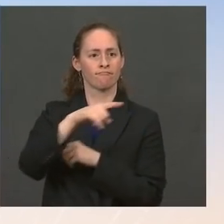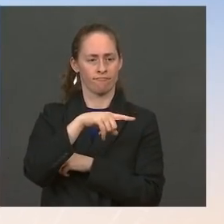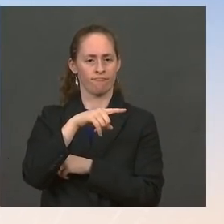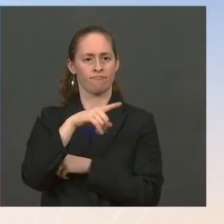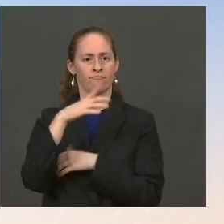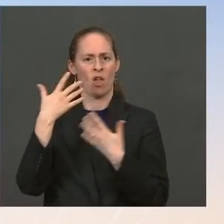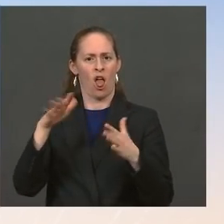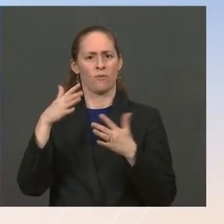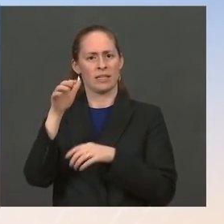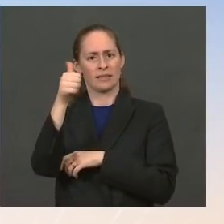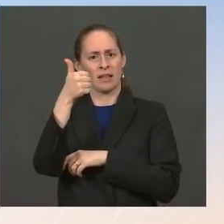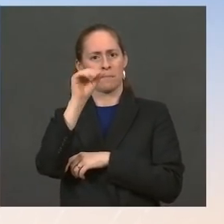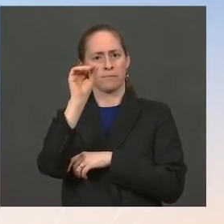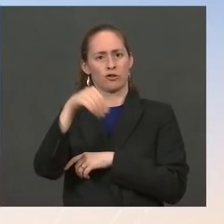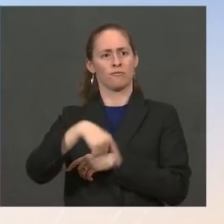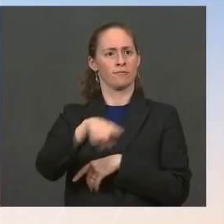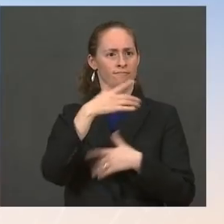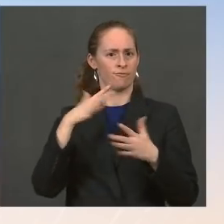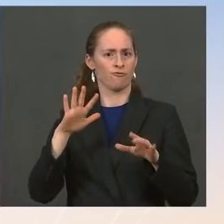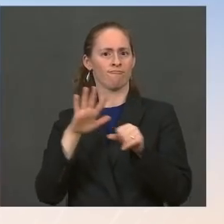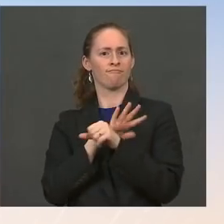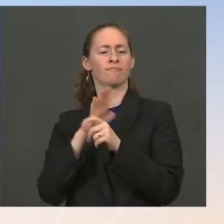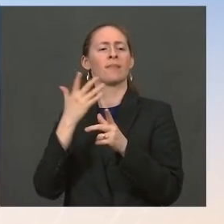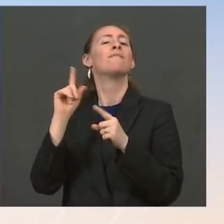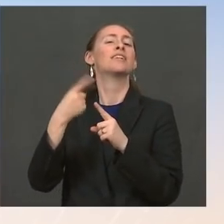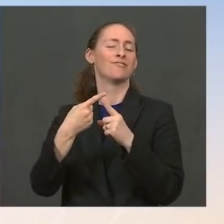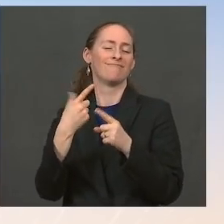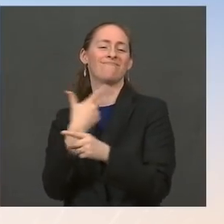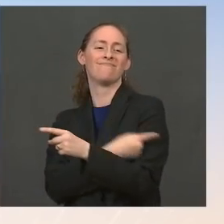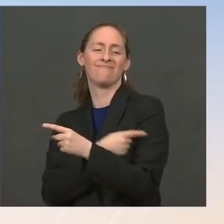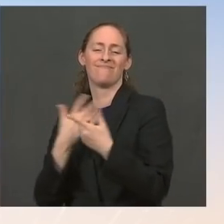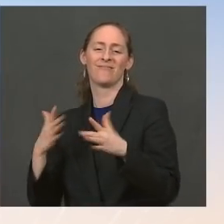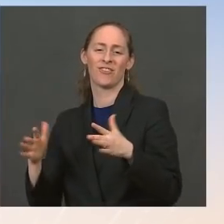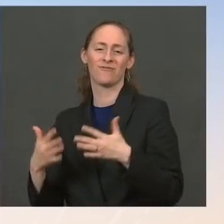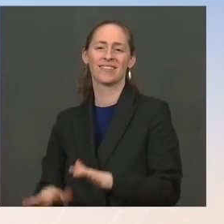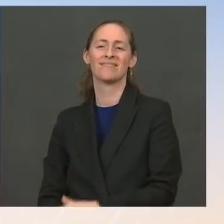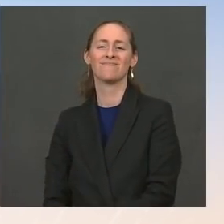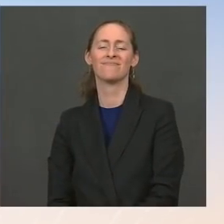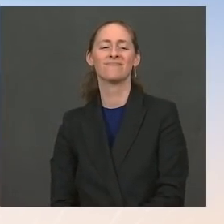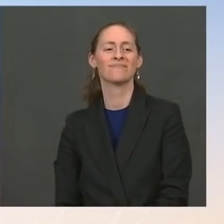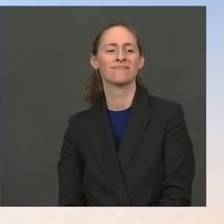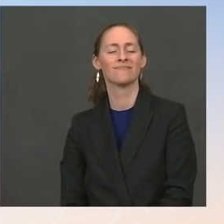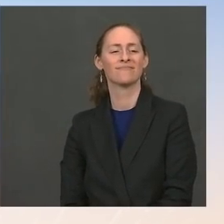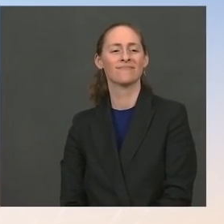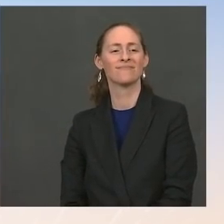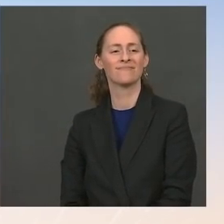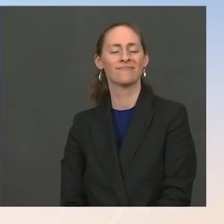Getting kids protected is a key part of moving forward in fighting the pandemic.